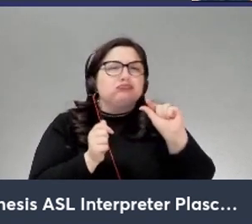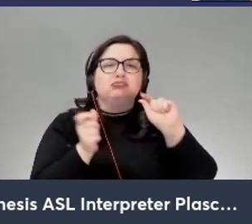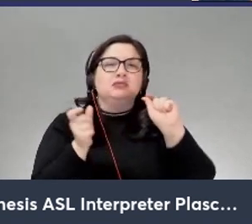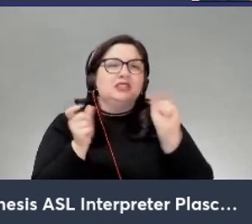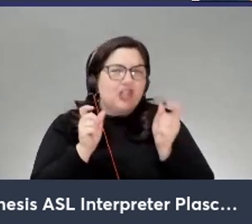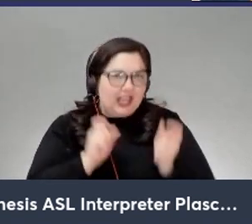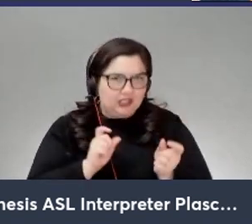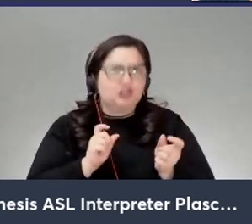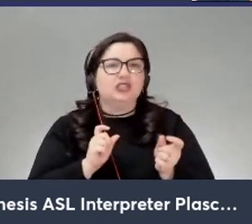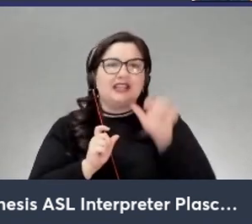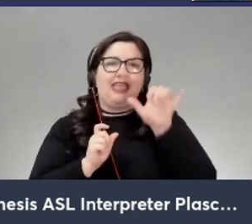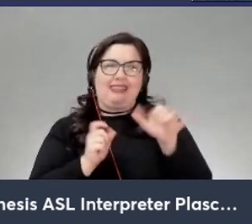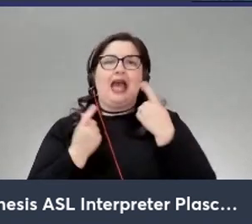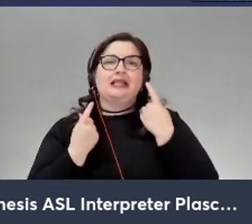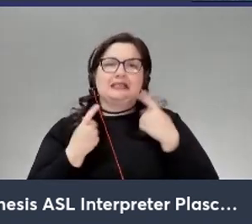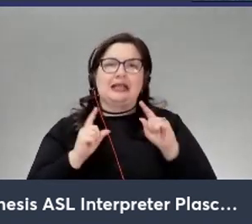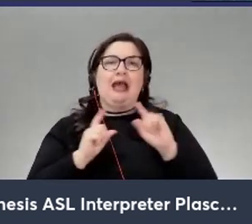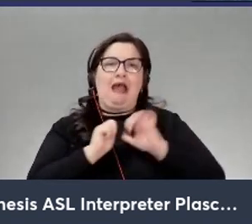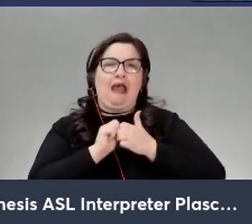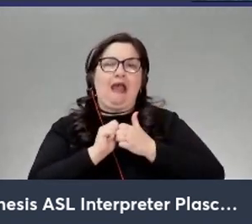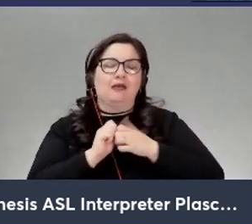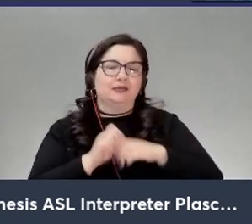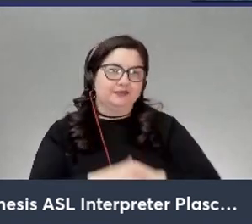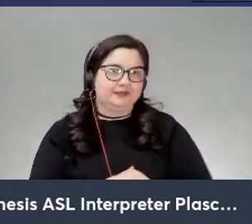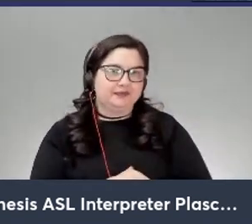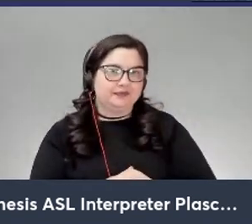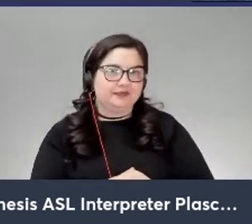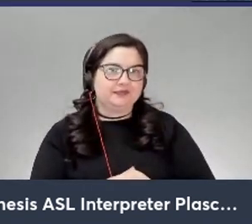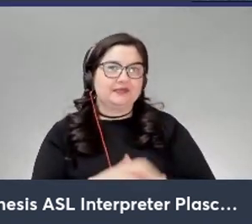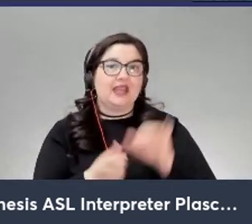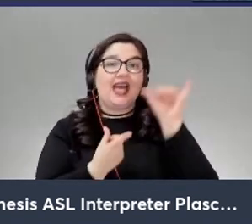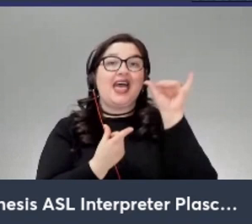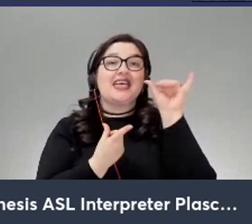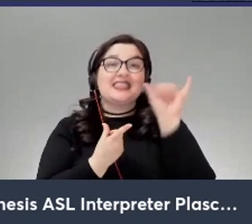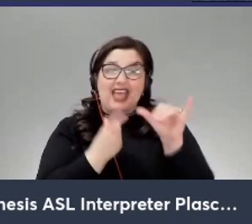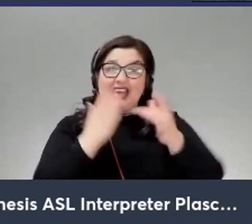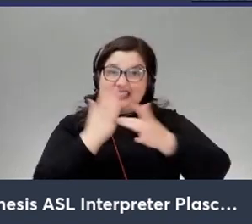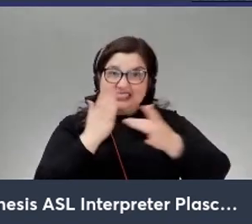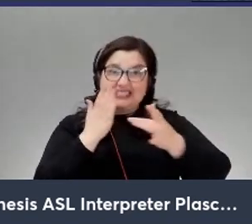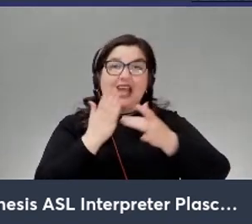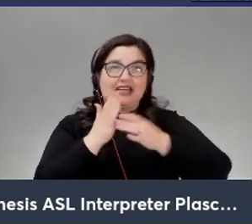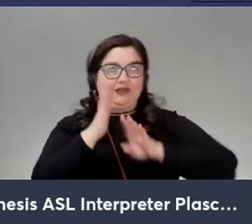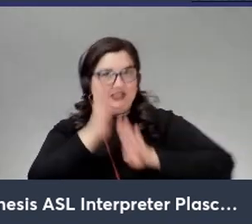That's how it works. And this is the technology that we developed for this feature.